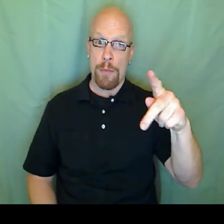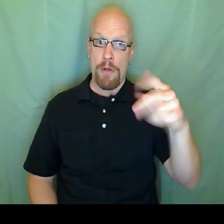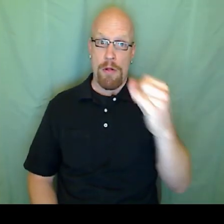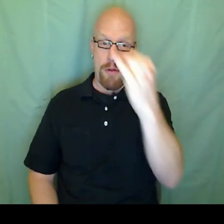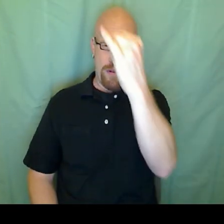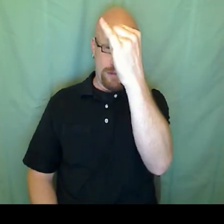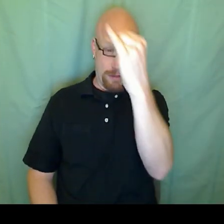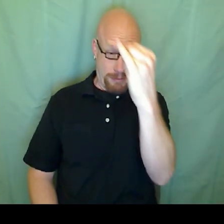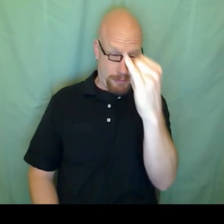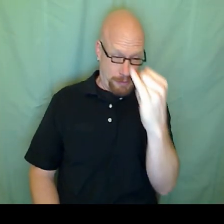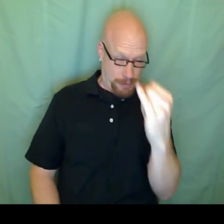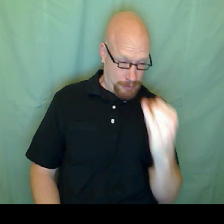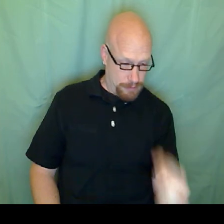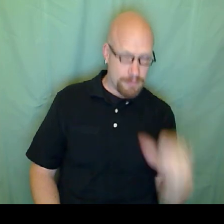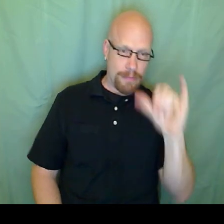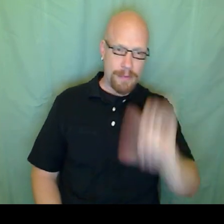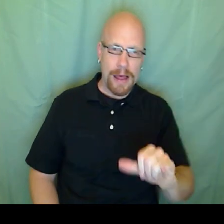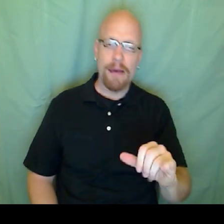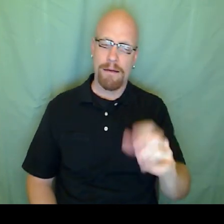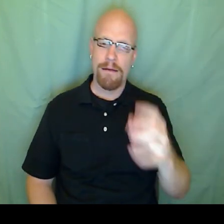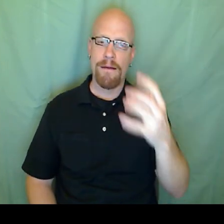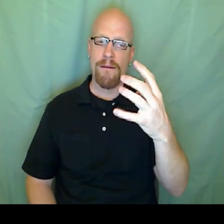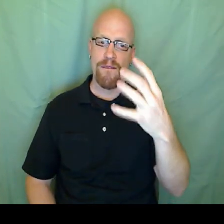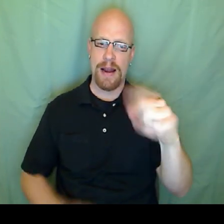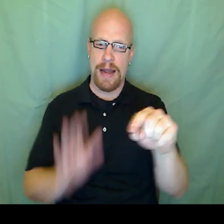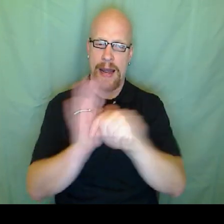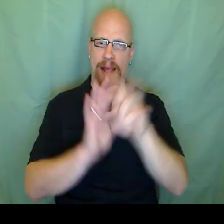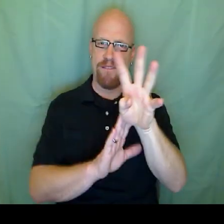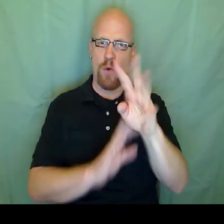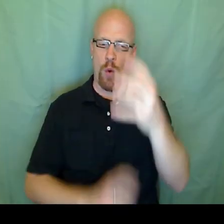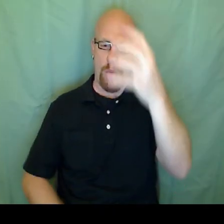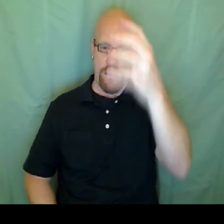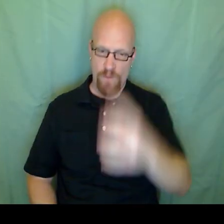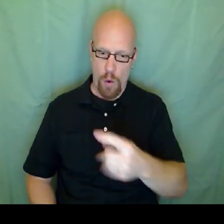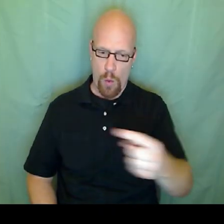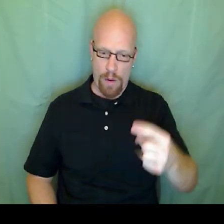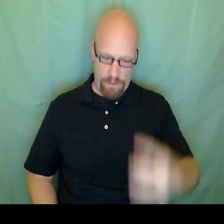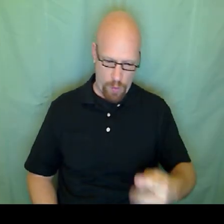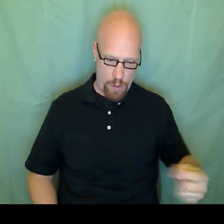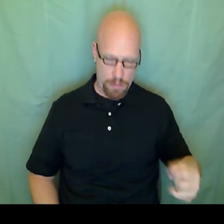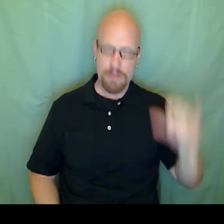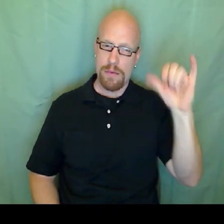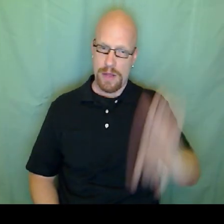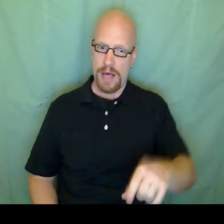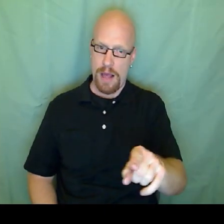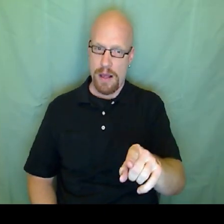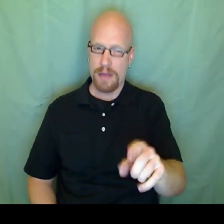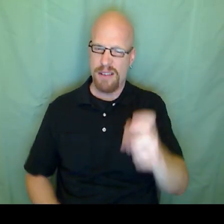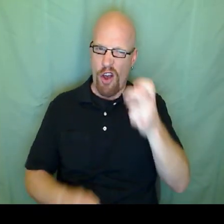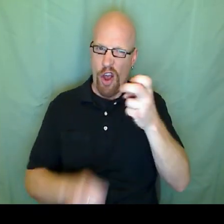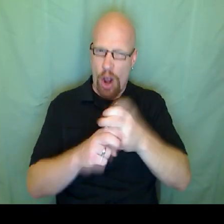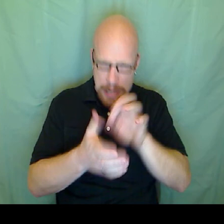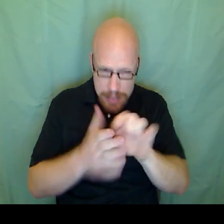Okay. The purple line is quite steep as a negative four slope. So it's down four over one.